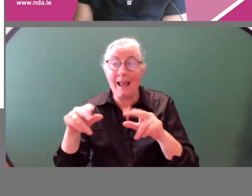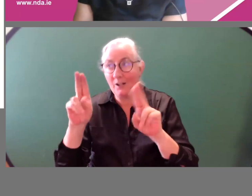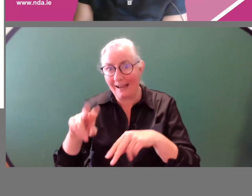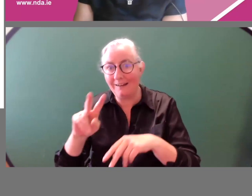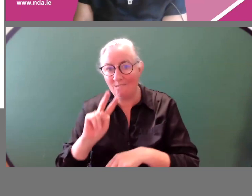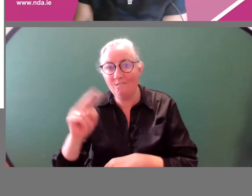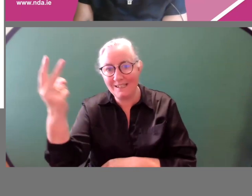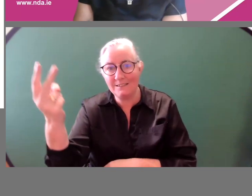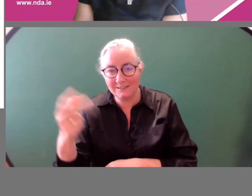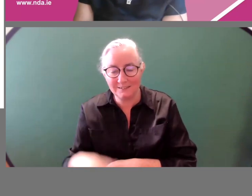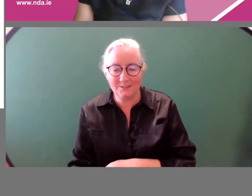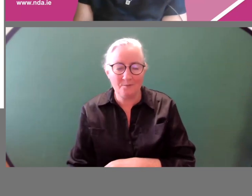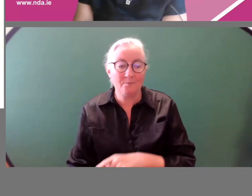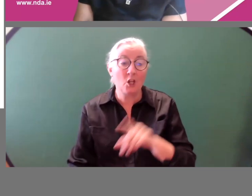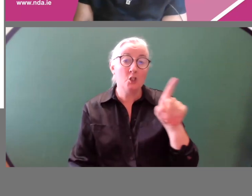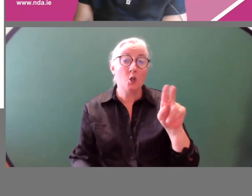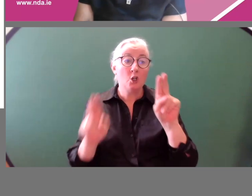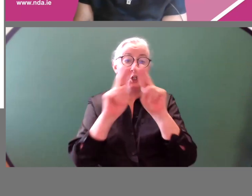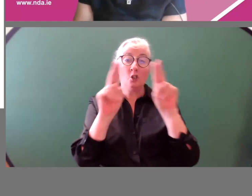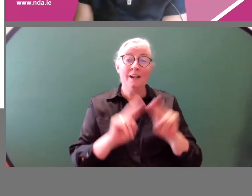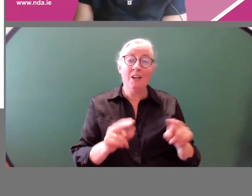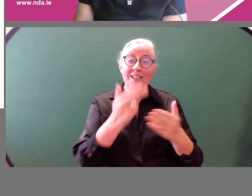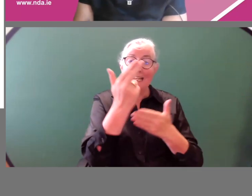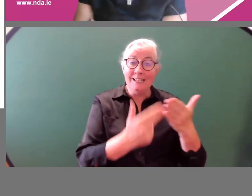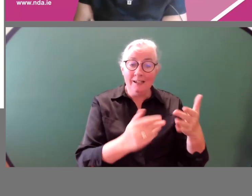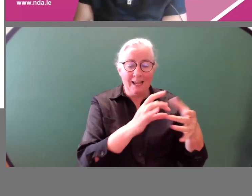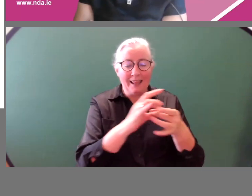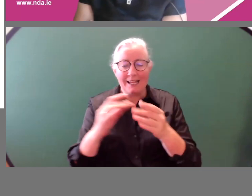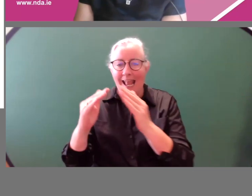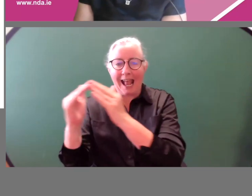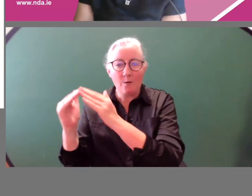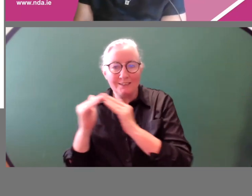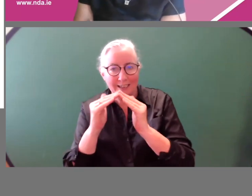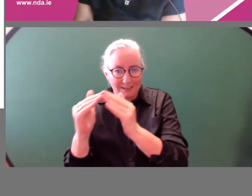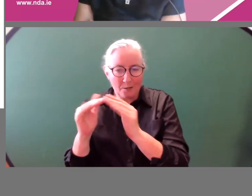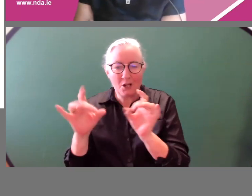doing around Universal Design and housing is around designing housing so it's liveable for